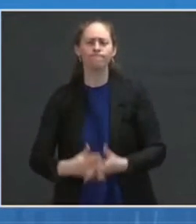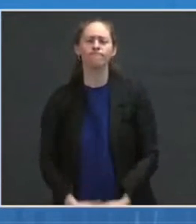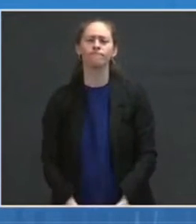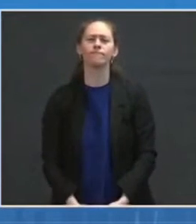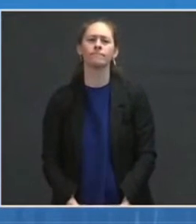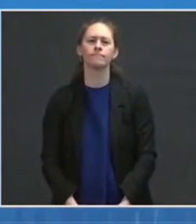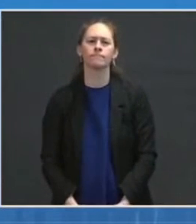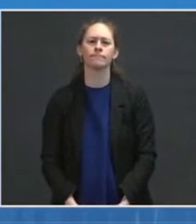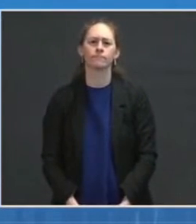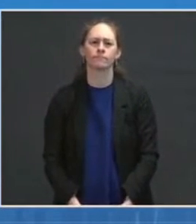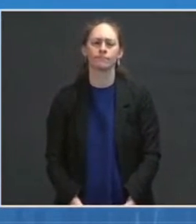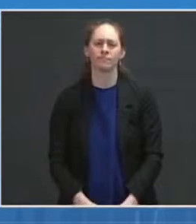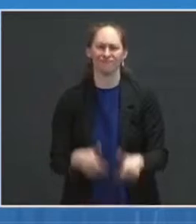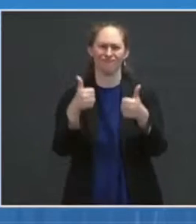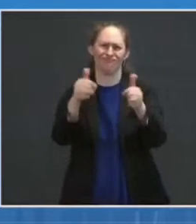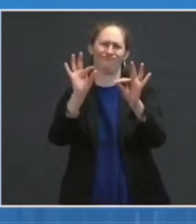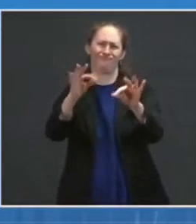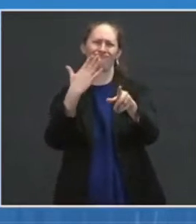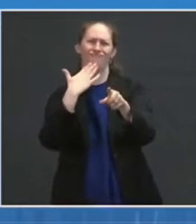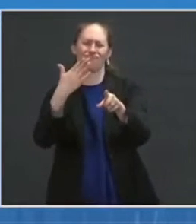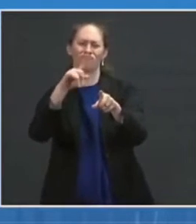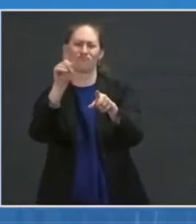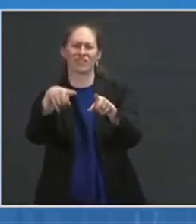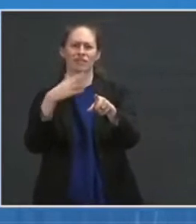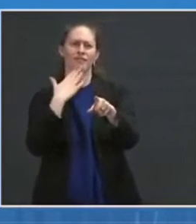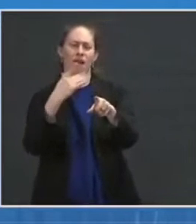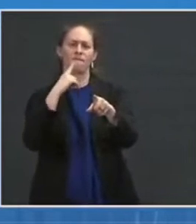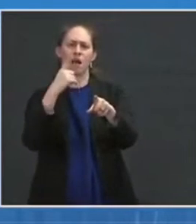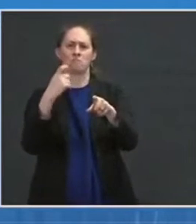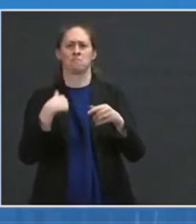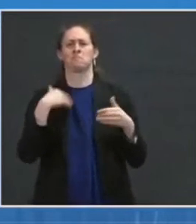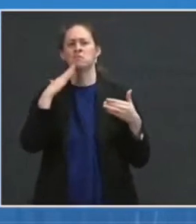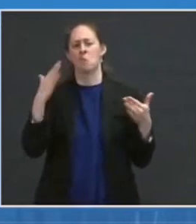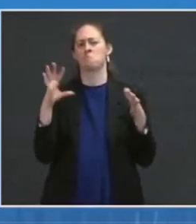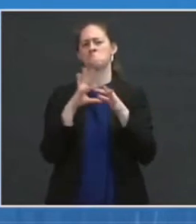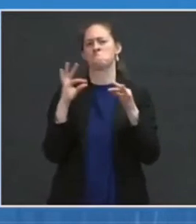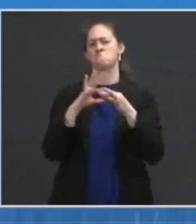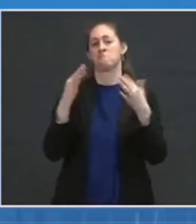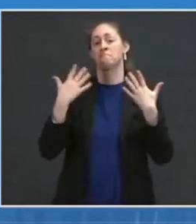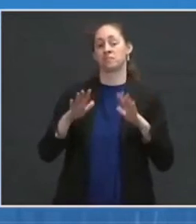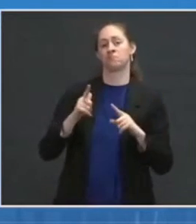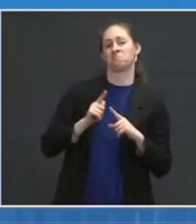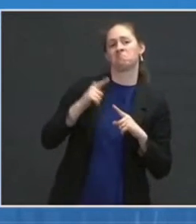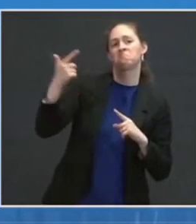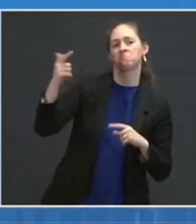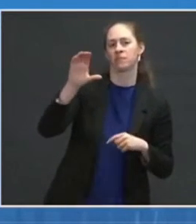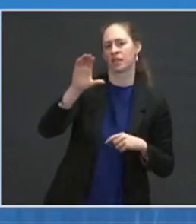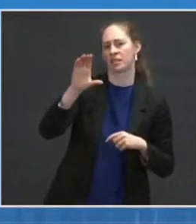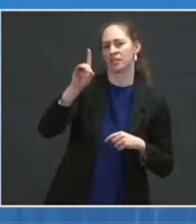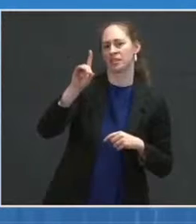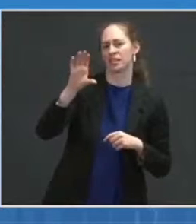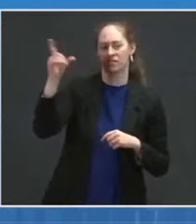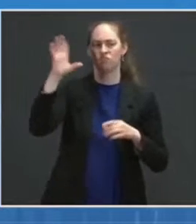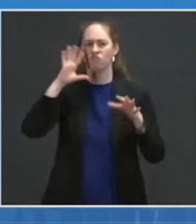THANKS, JONATHAN. I MAY ASK DR. WALENSKY TO COME IN IN A SECOND ON HOW CDC